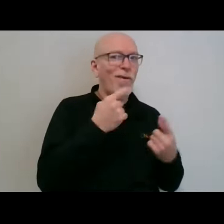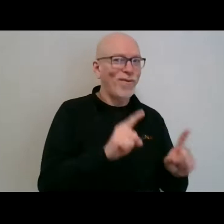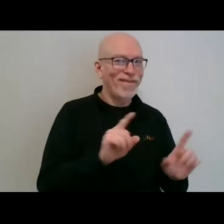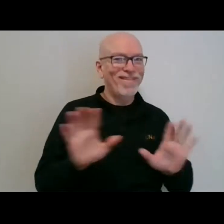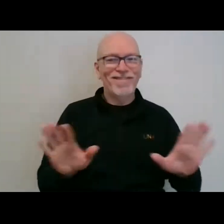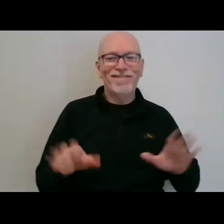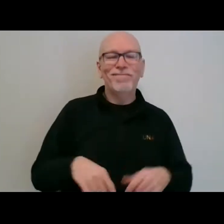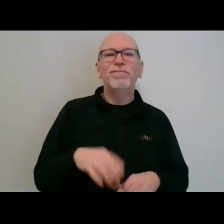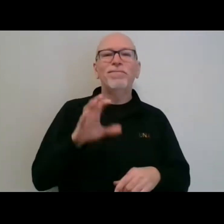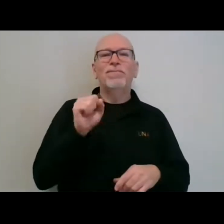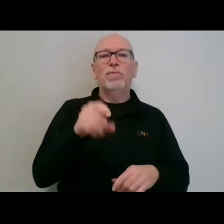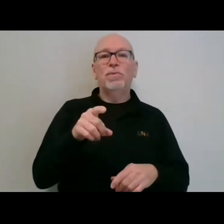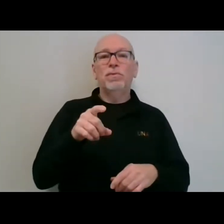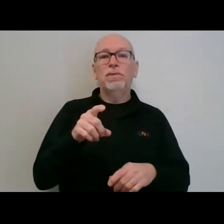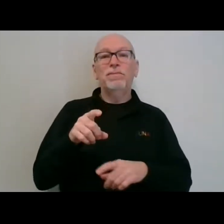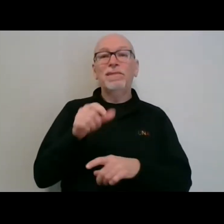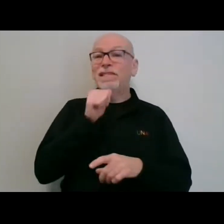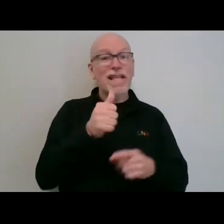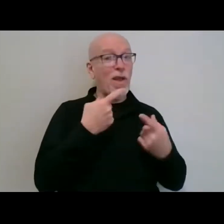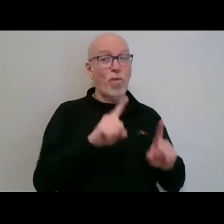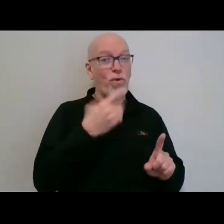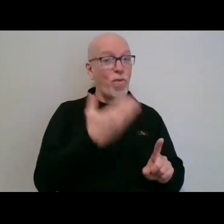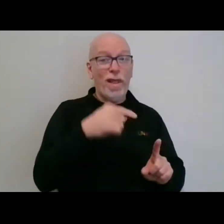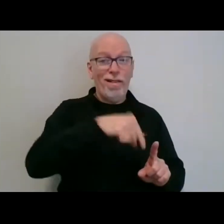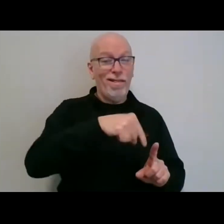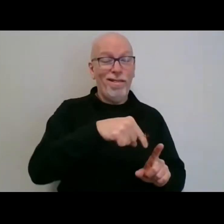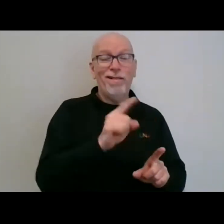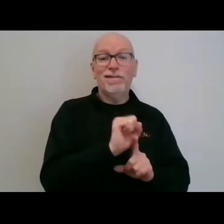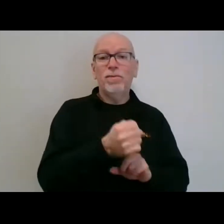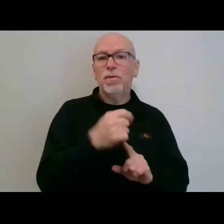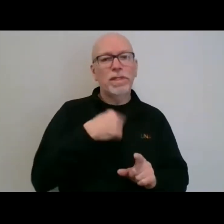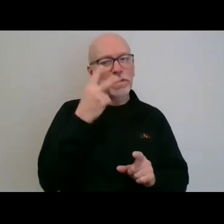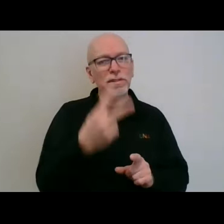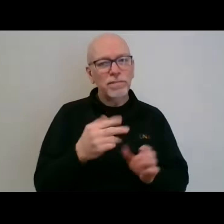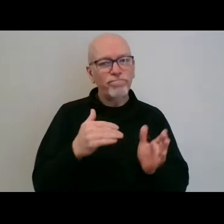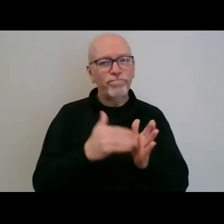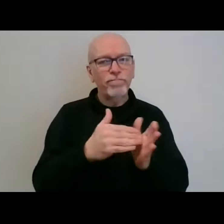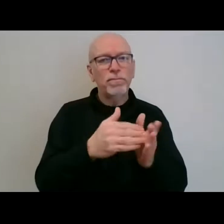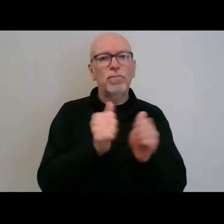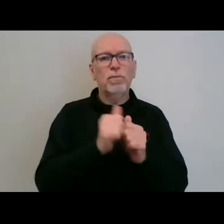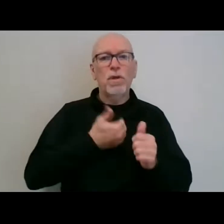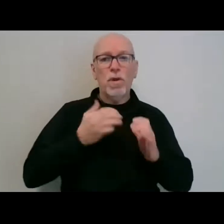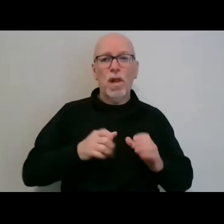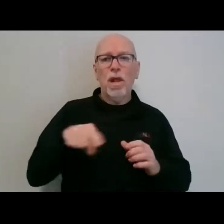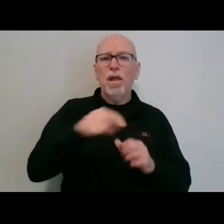So where it didn't work out very well. We see this all the time with our clients, with their websites.